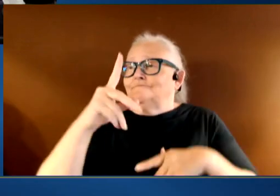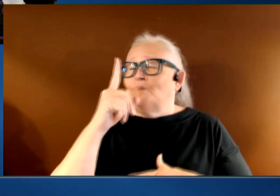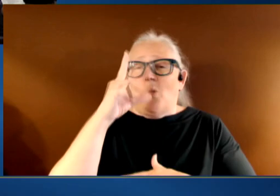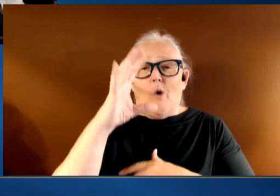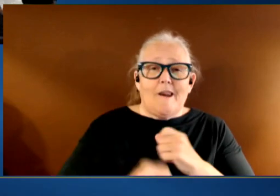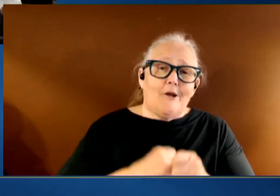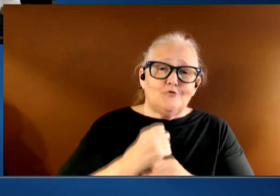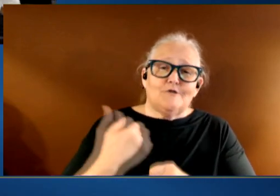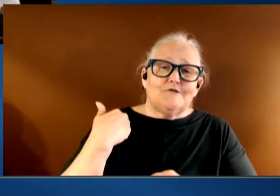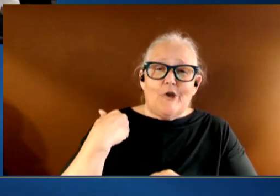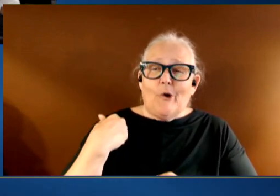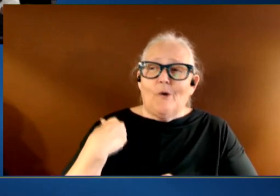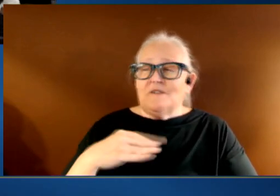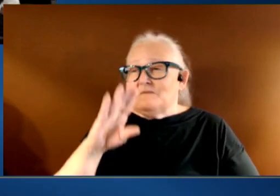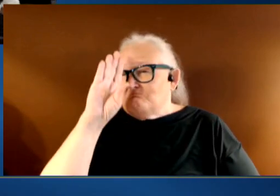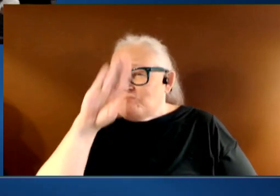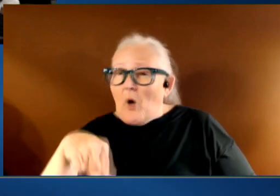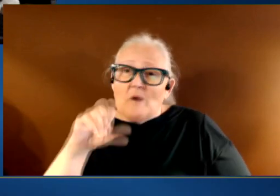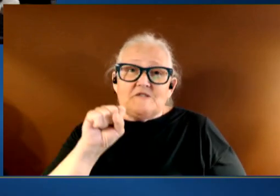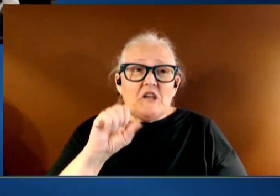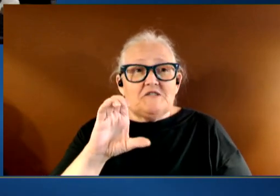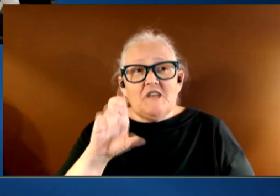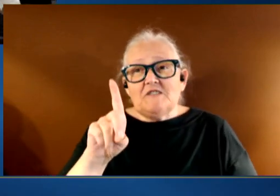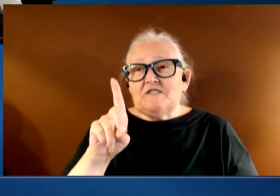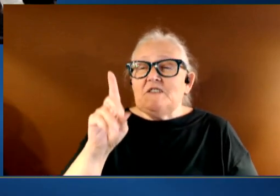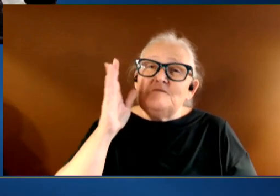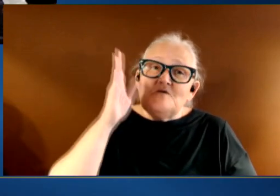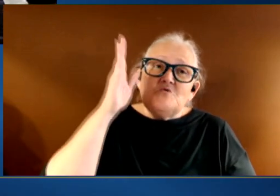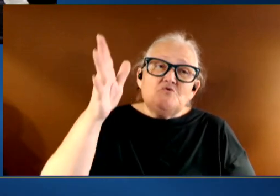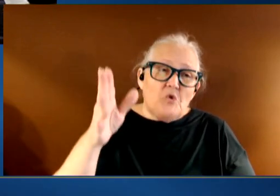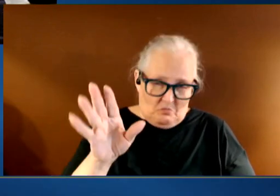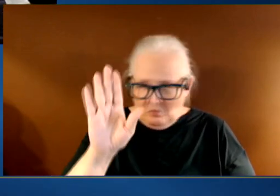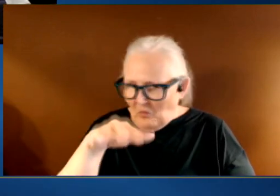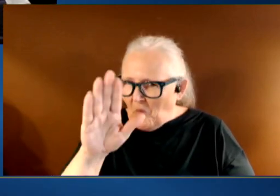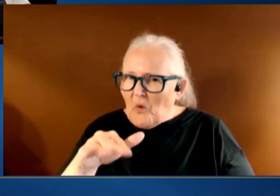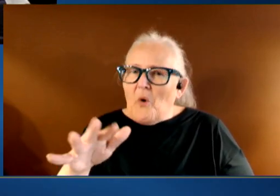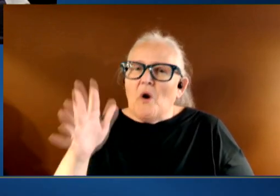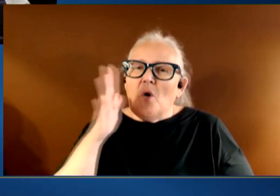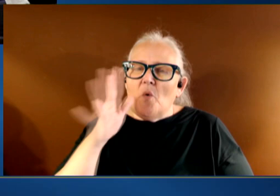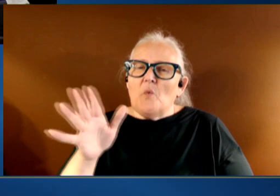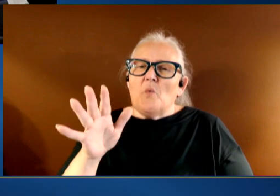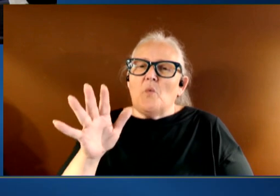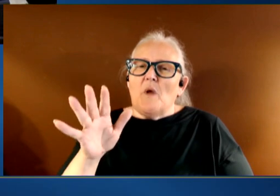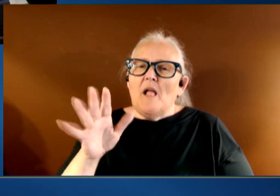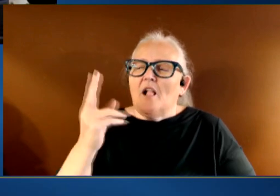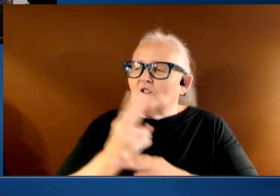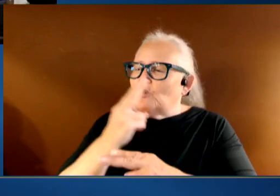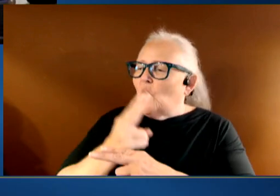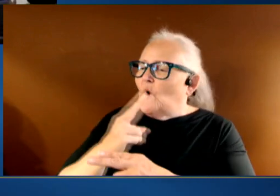one day, for sickle cell disease, we're going to take somebody's stem cells out of their body and